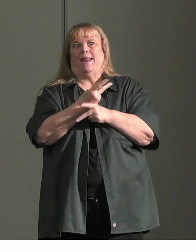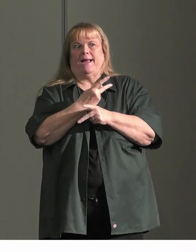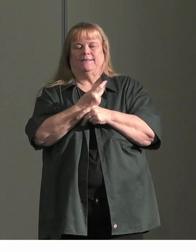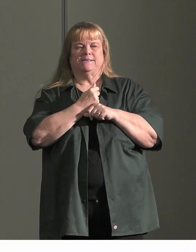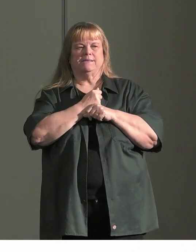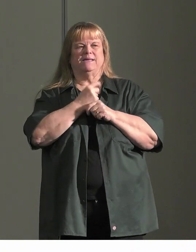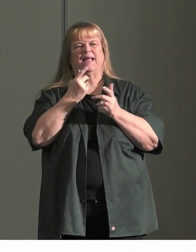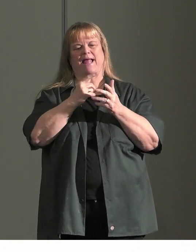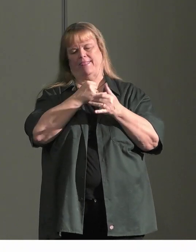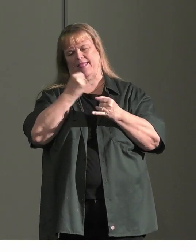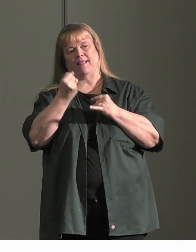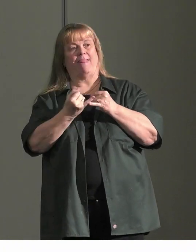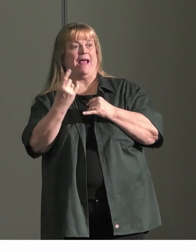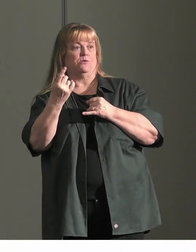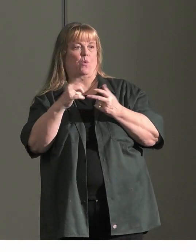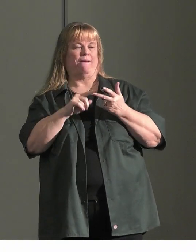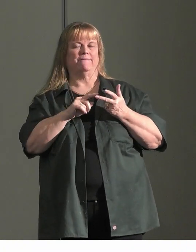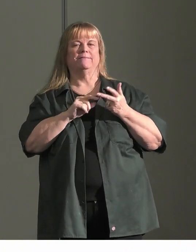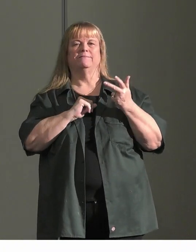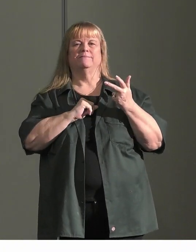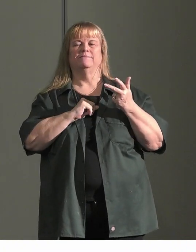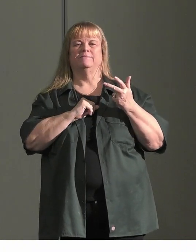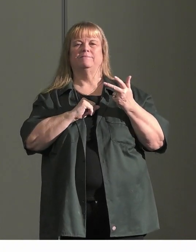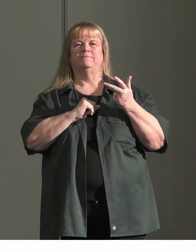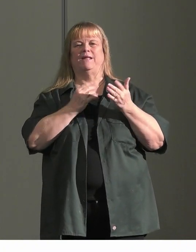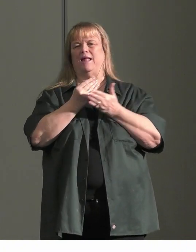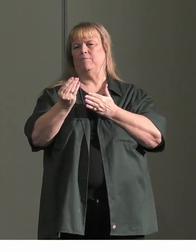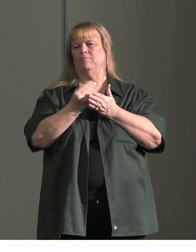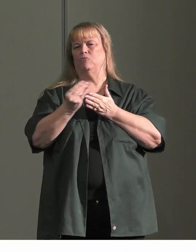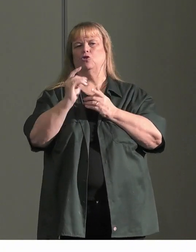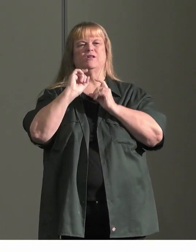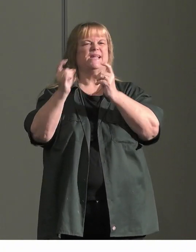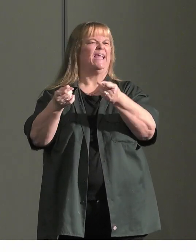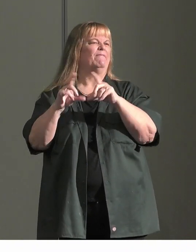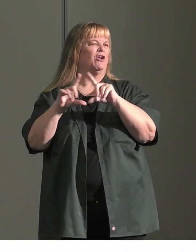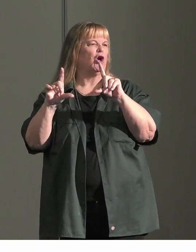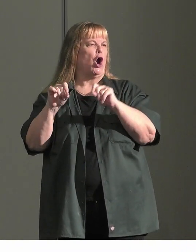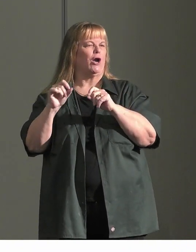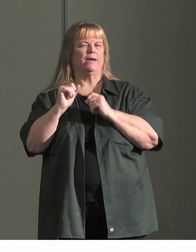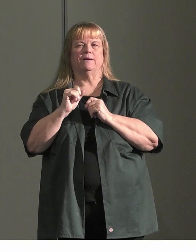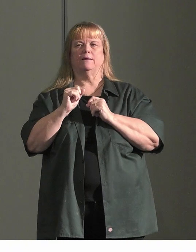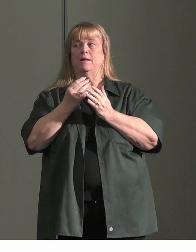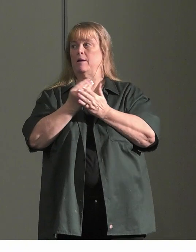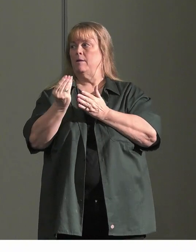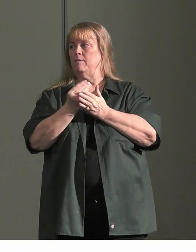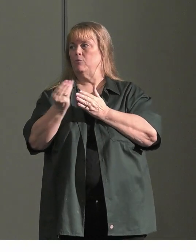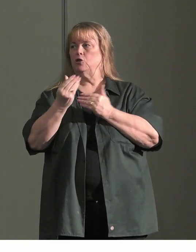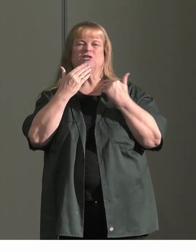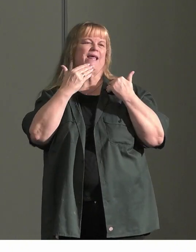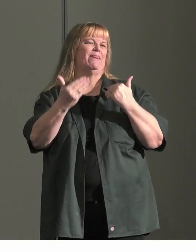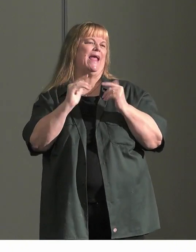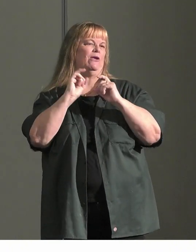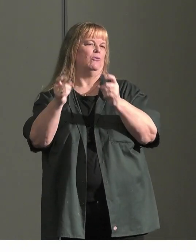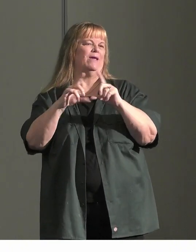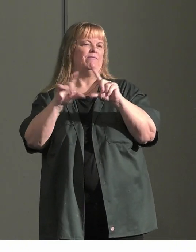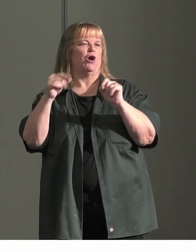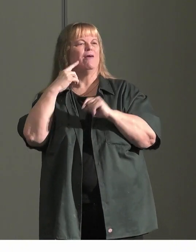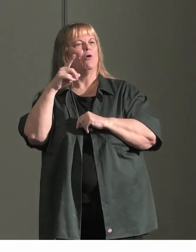And then our final 1,that is purchase a gift card. Purchase a thank you gift card for $100.